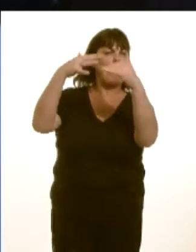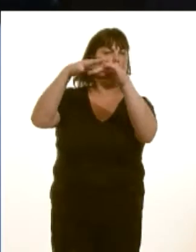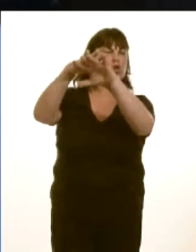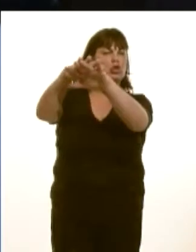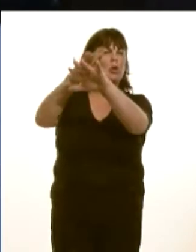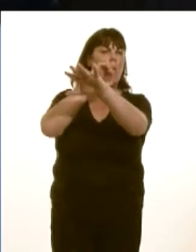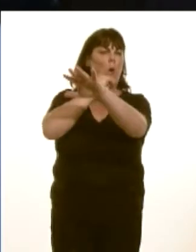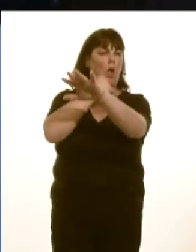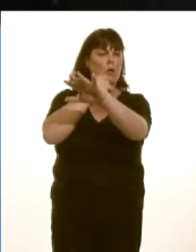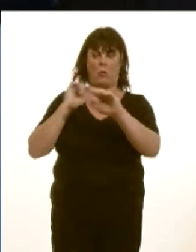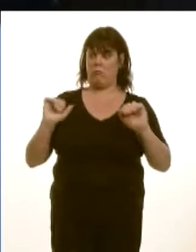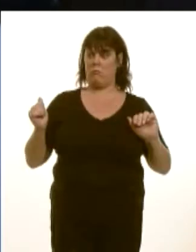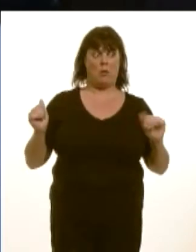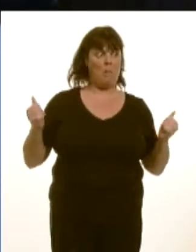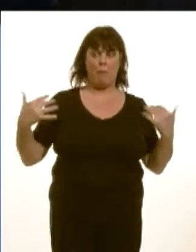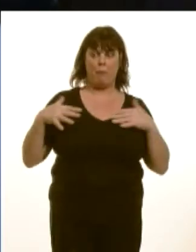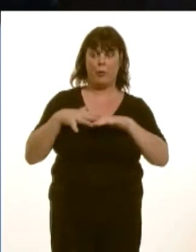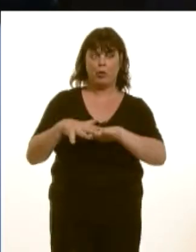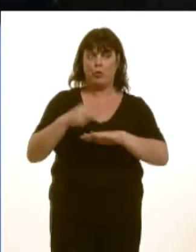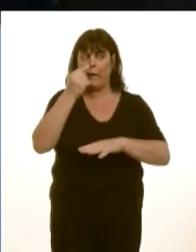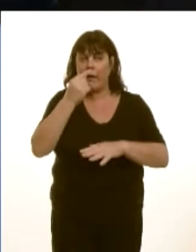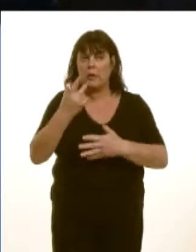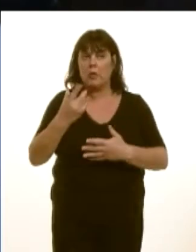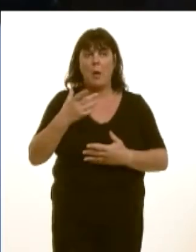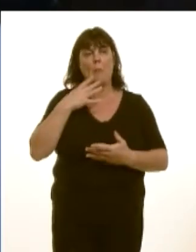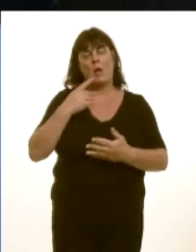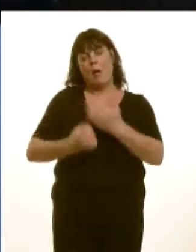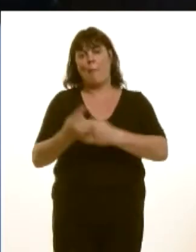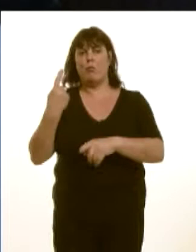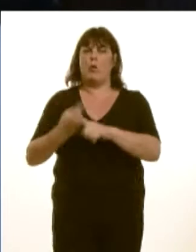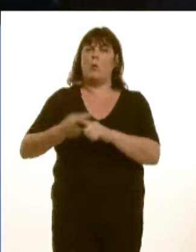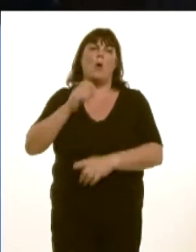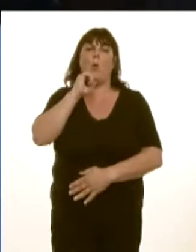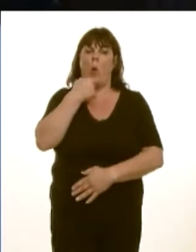but all of this, of course, takes time and will have serious implications in terms of